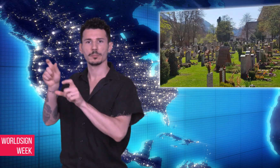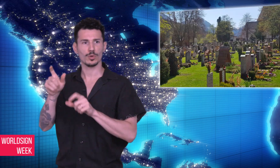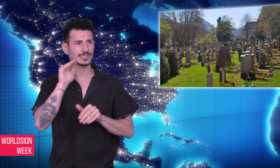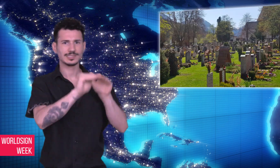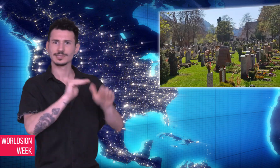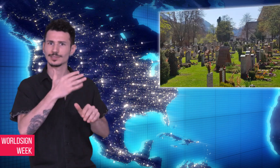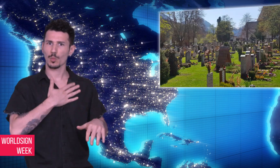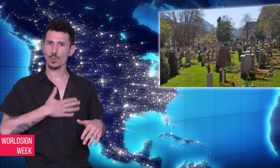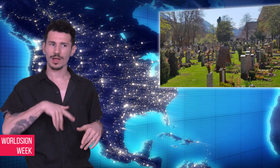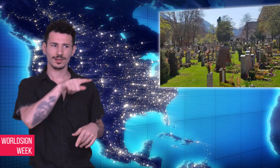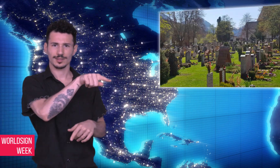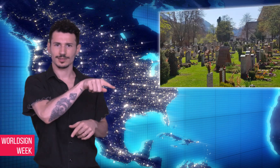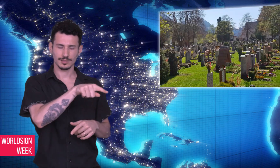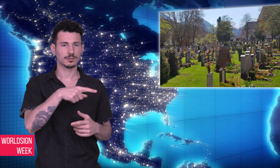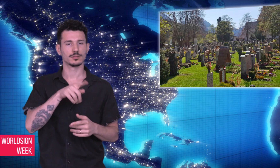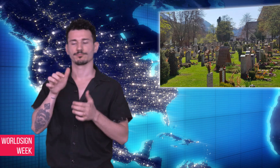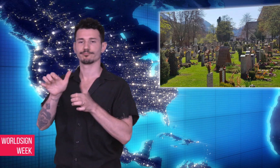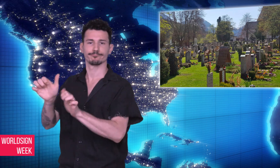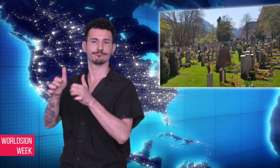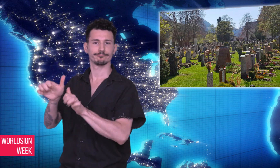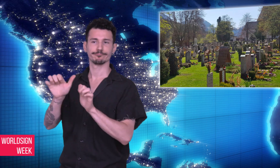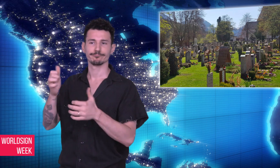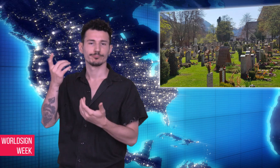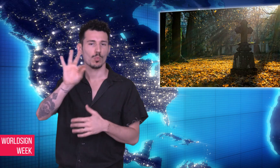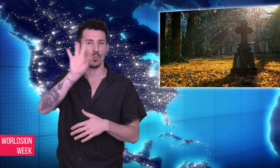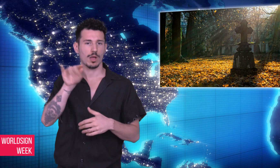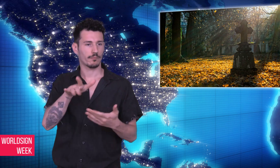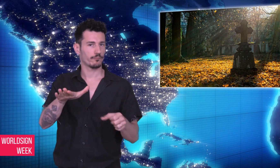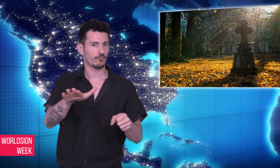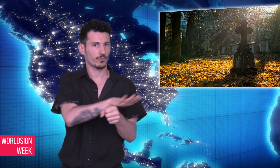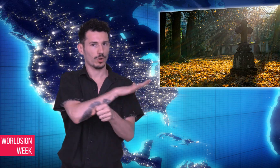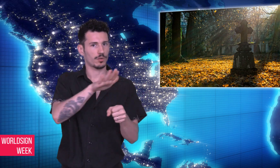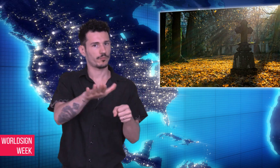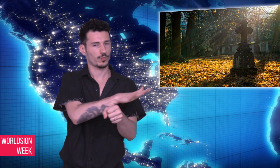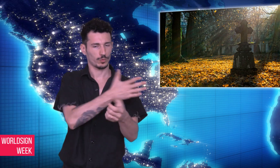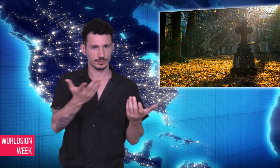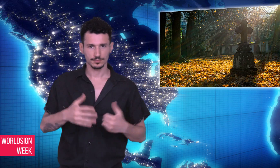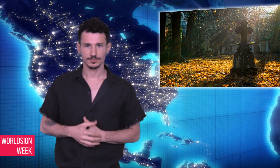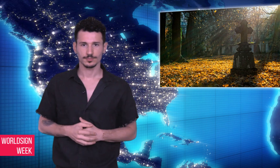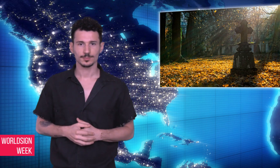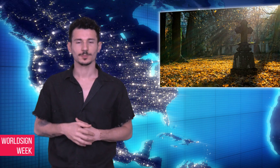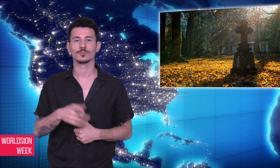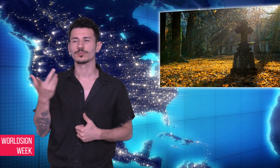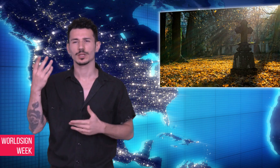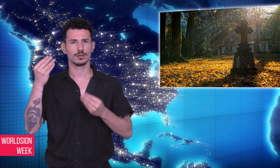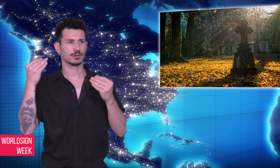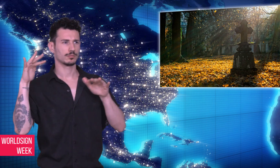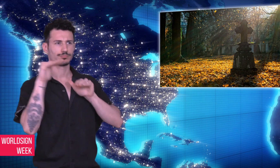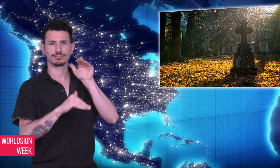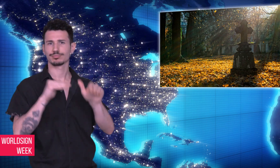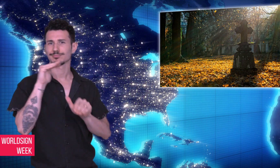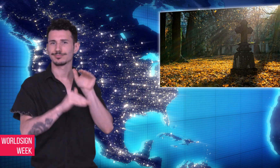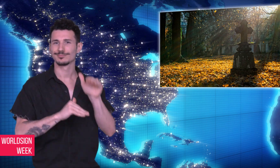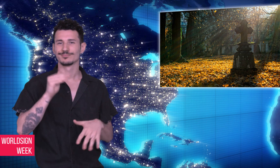lack of space. This specific graveyard attracted more interest than others